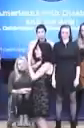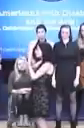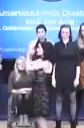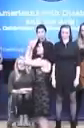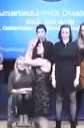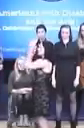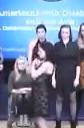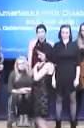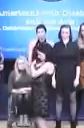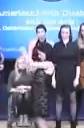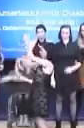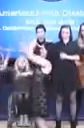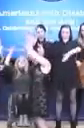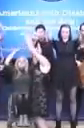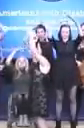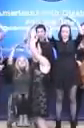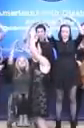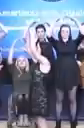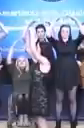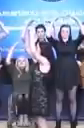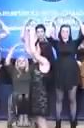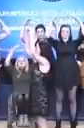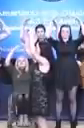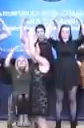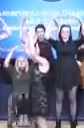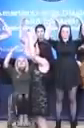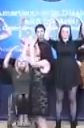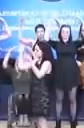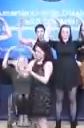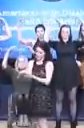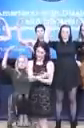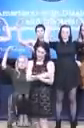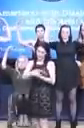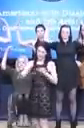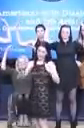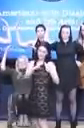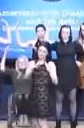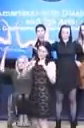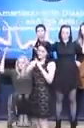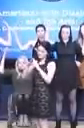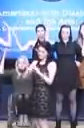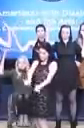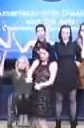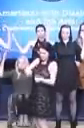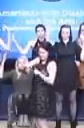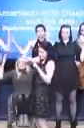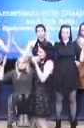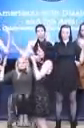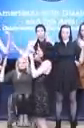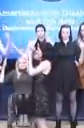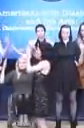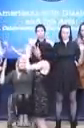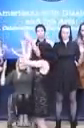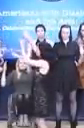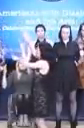No sleep in Heaven Or Bethlehem